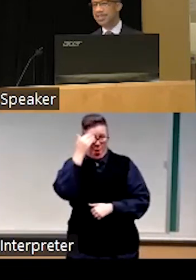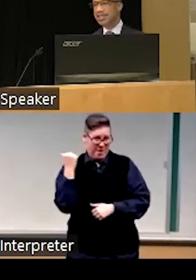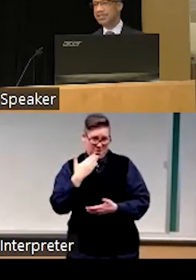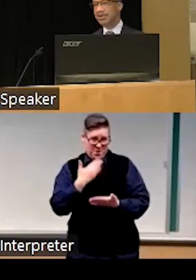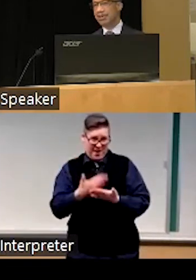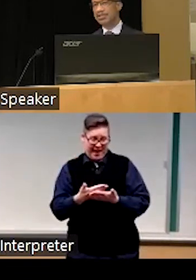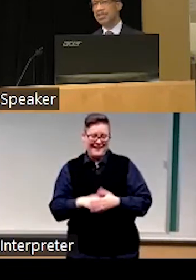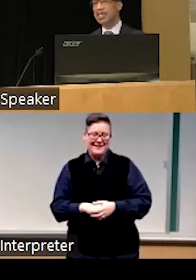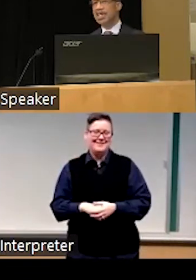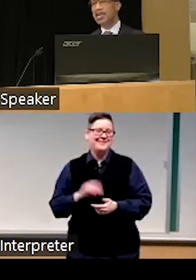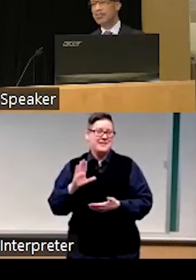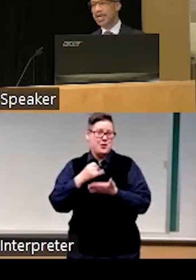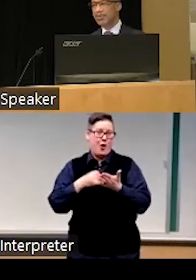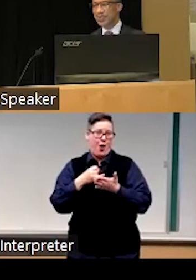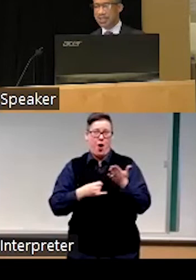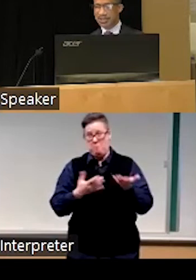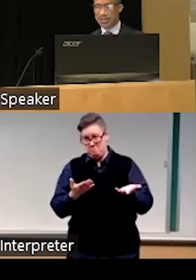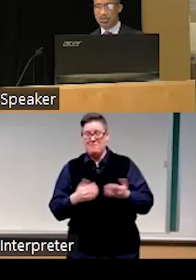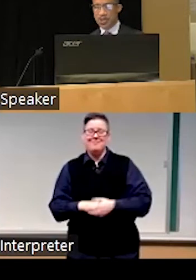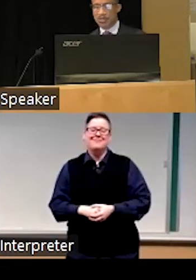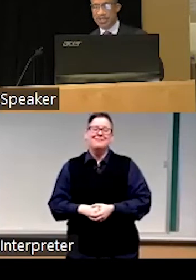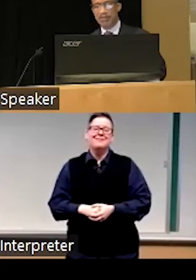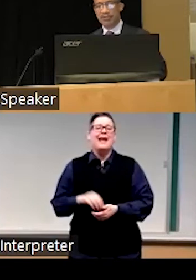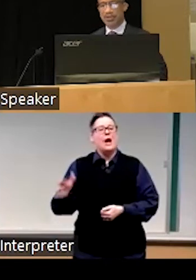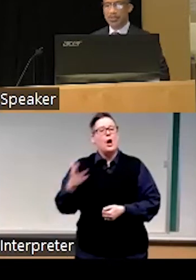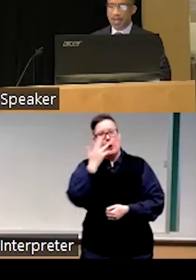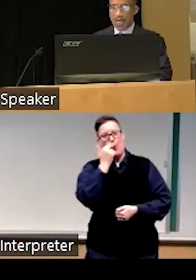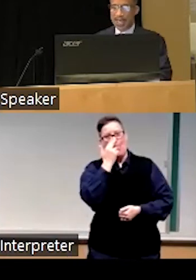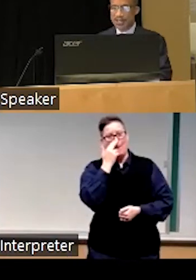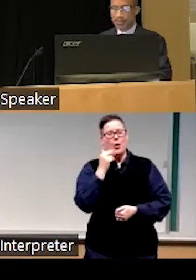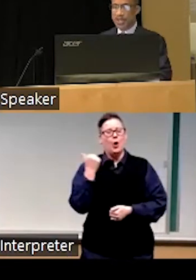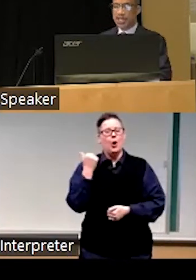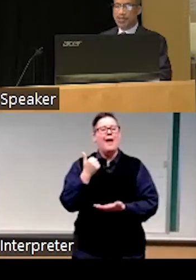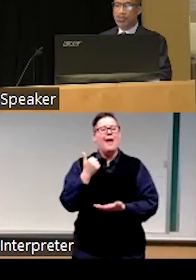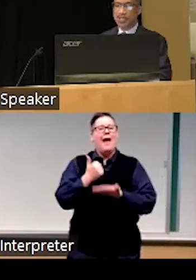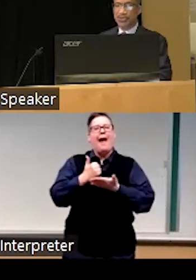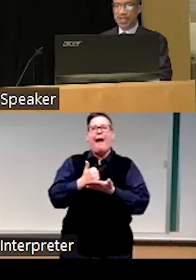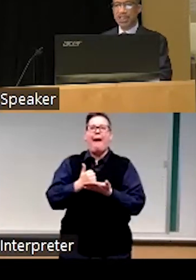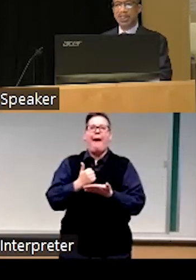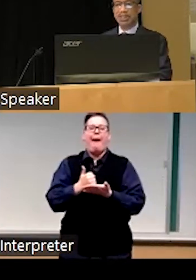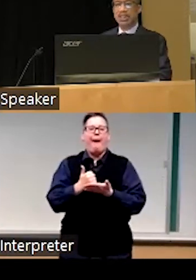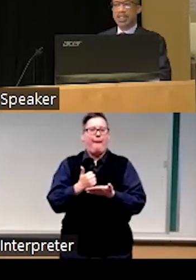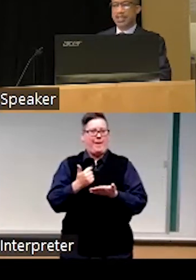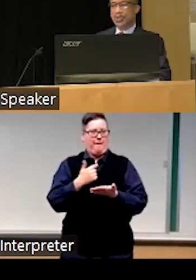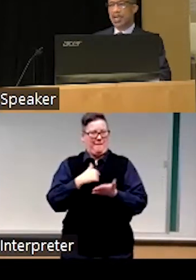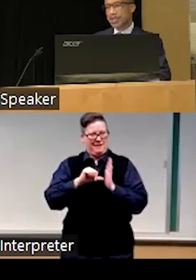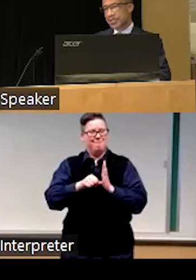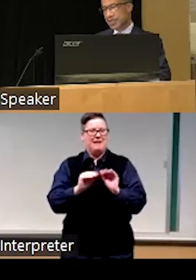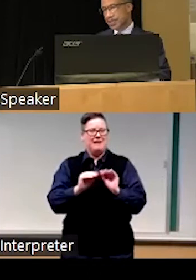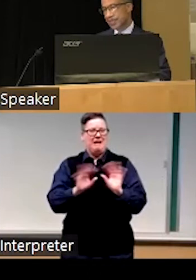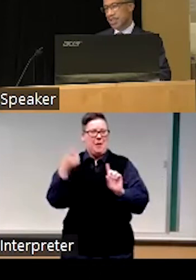and his art but his humor was helpful in making some some points very clear as we come into this